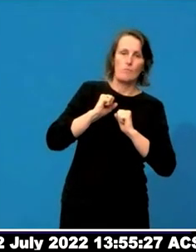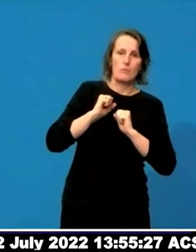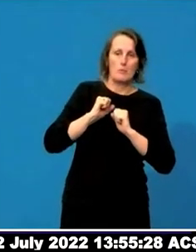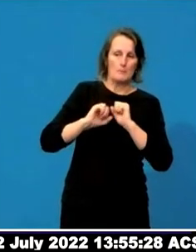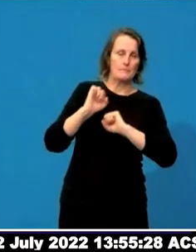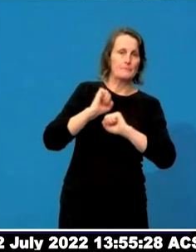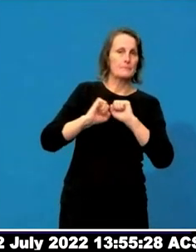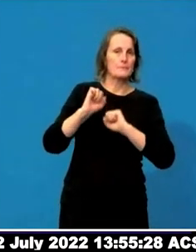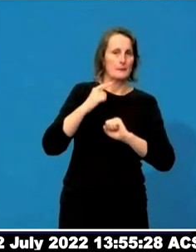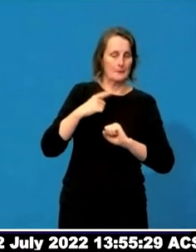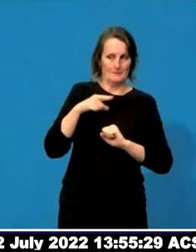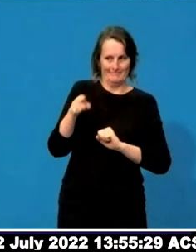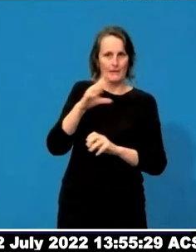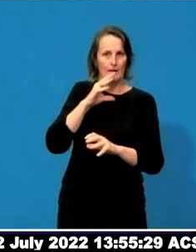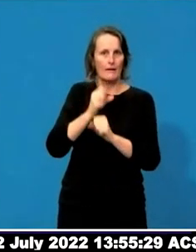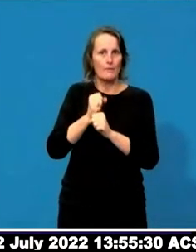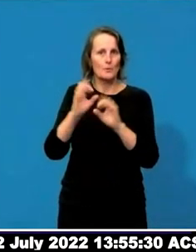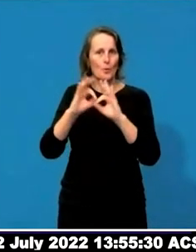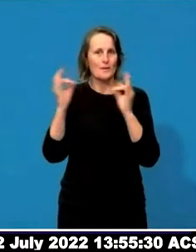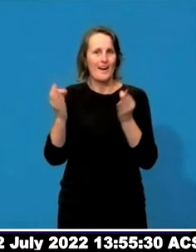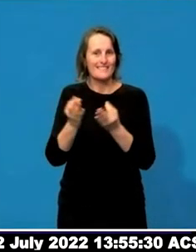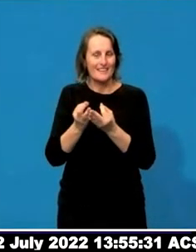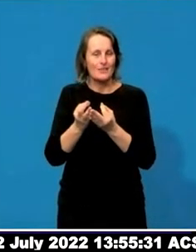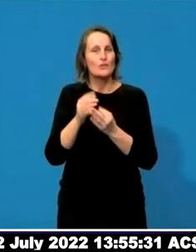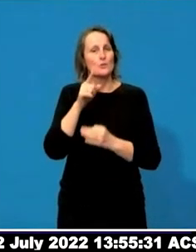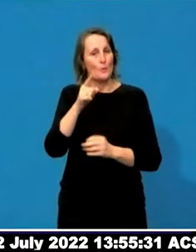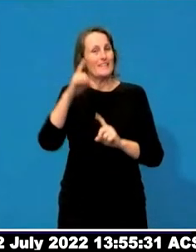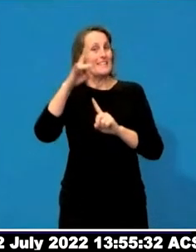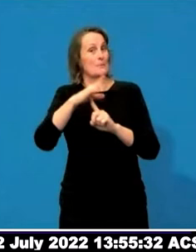and that you need to build up a lot of trust with people.